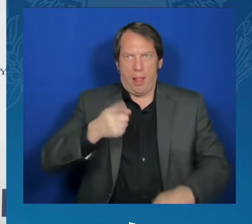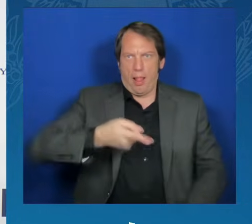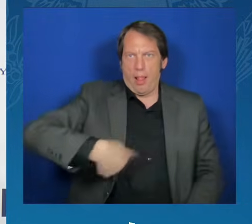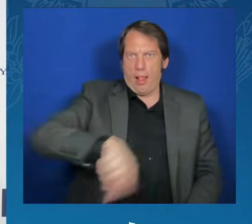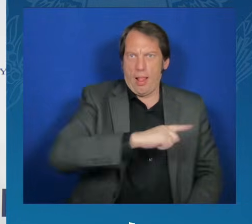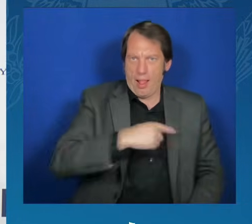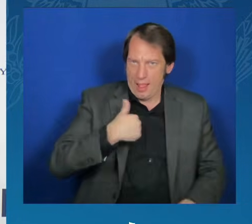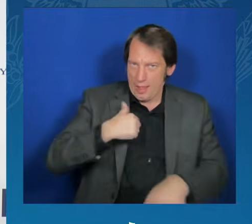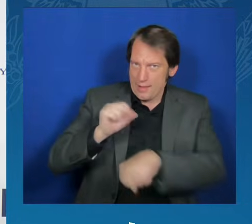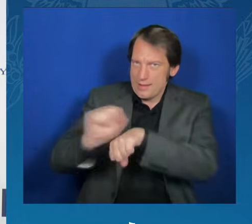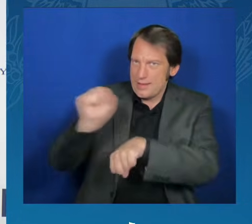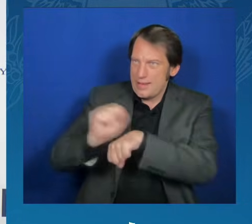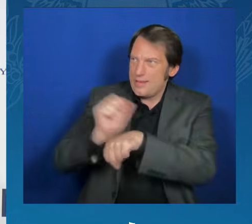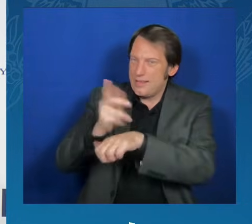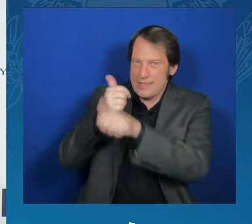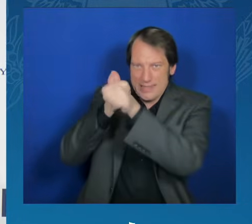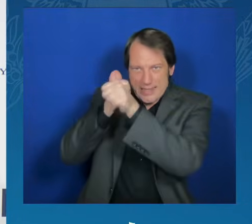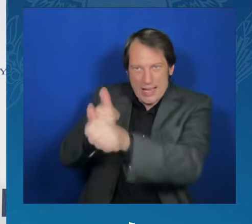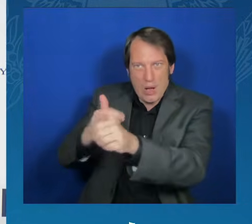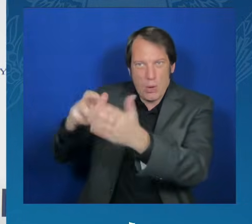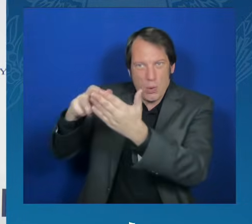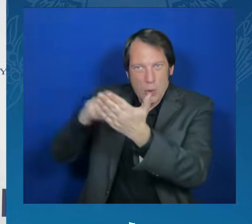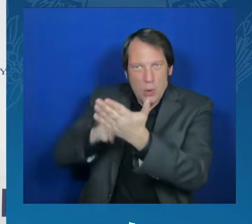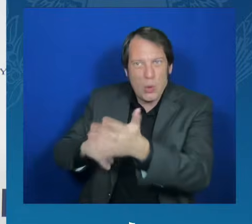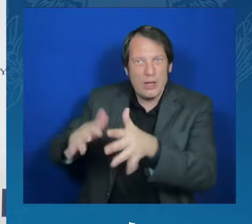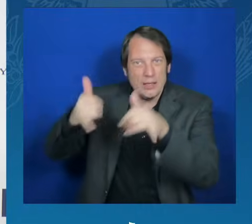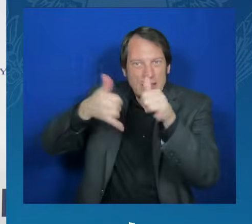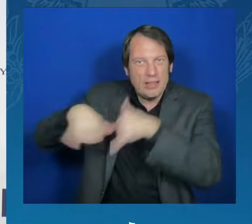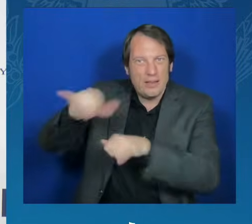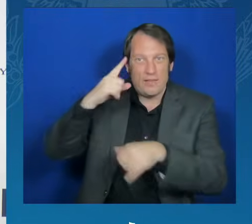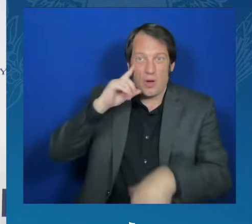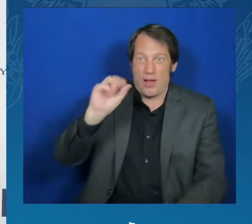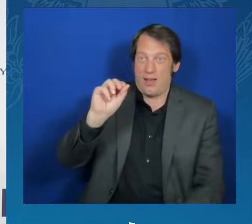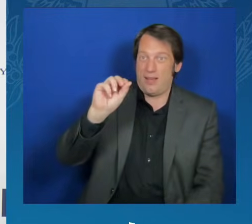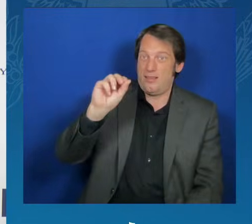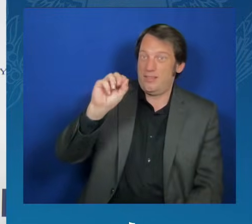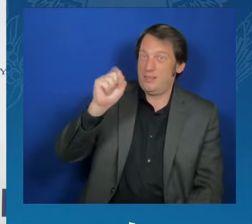And here in Europe, we have joined forces with our friends